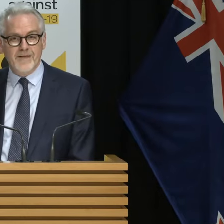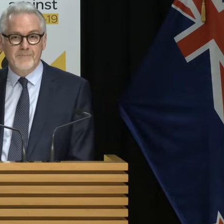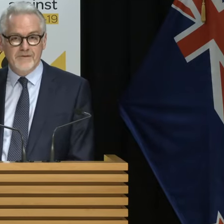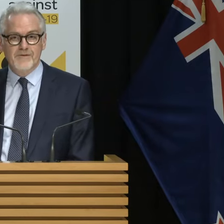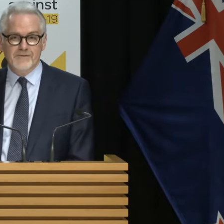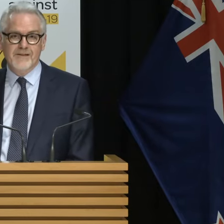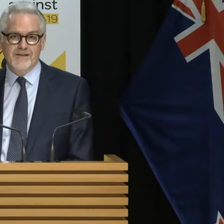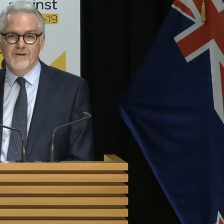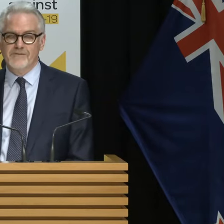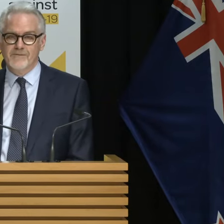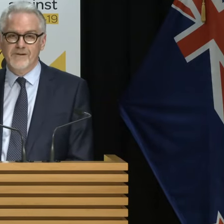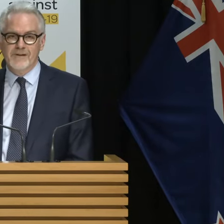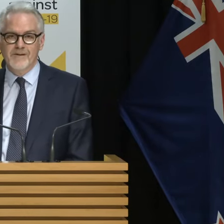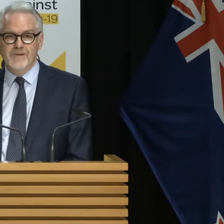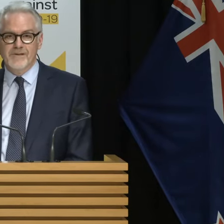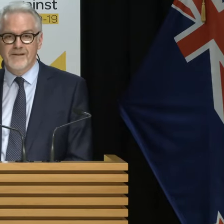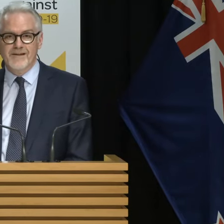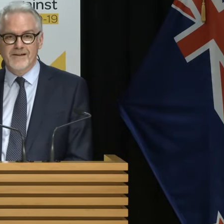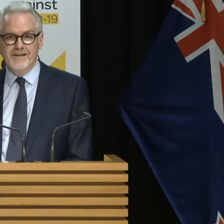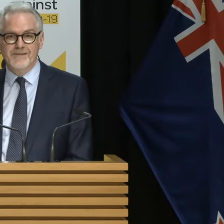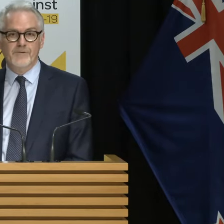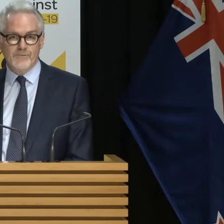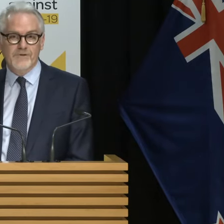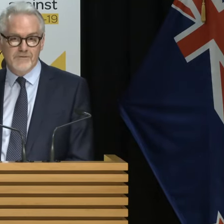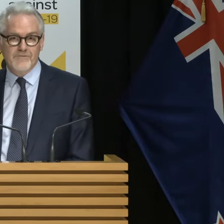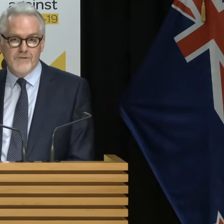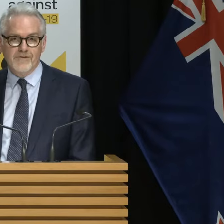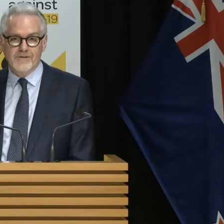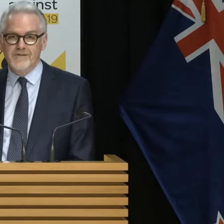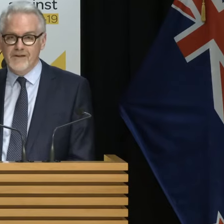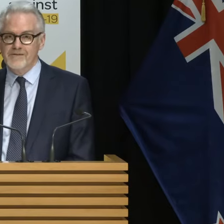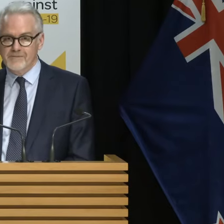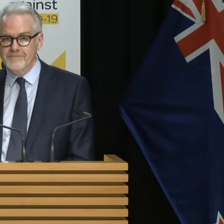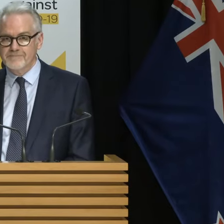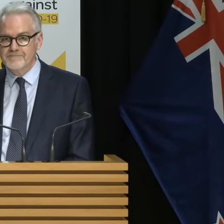It certainly, we are certainly at a different station. Was going to be very difficult to control.